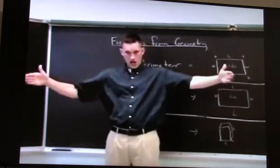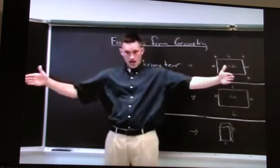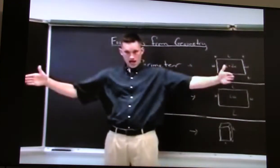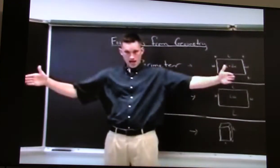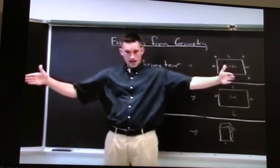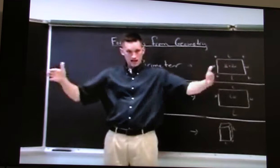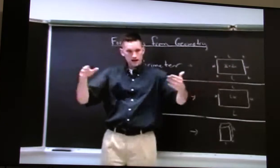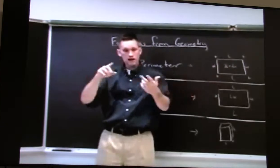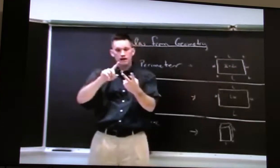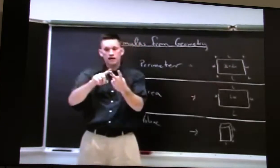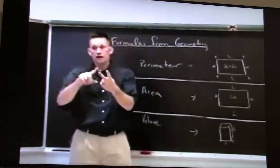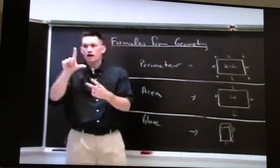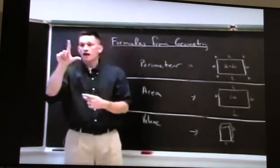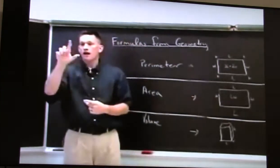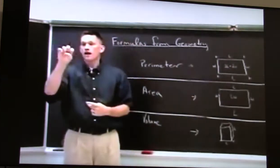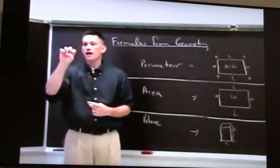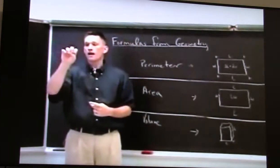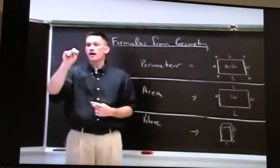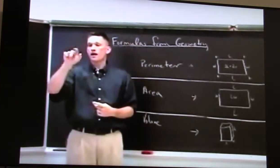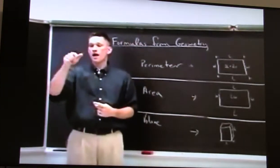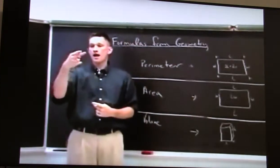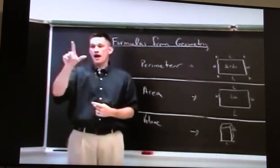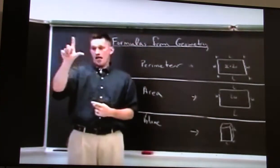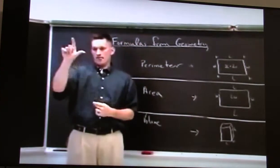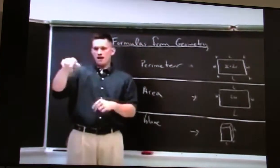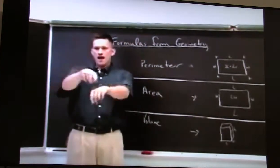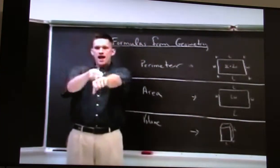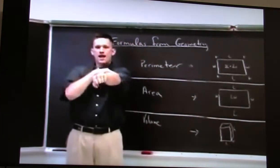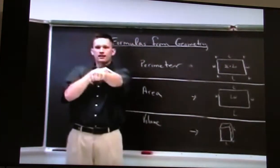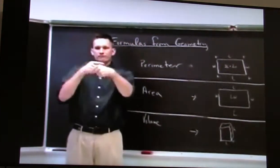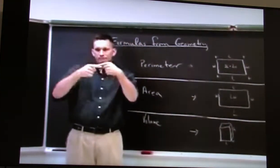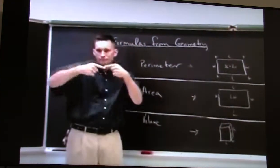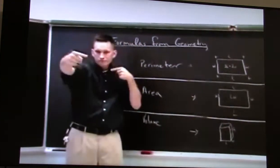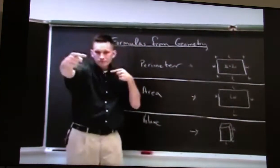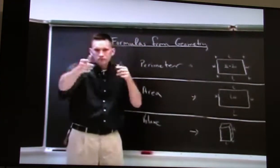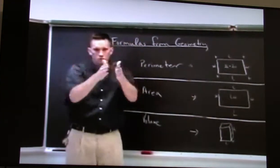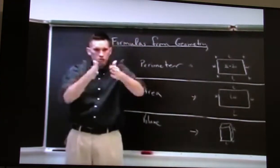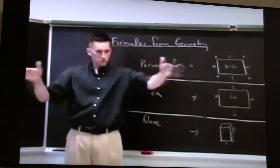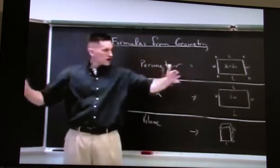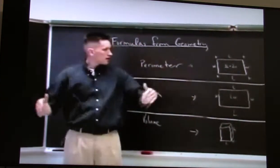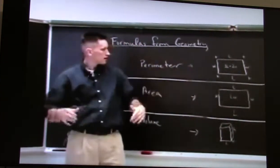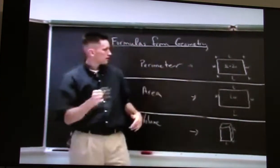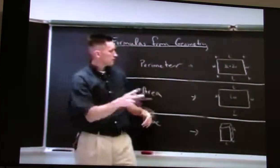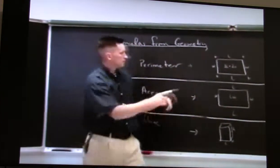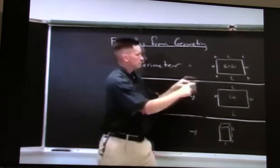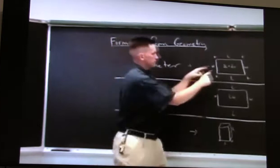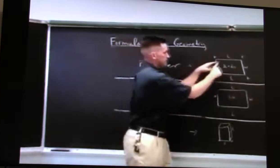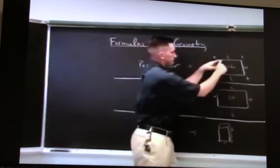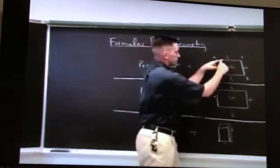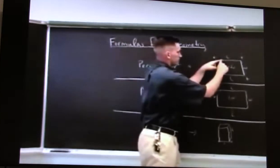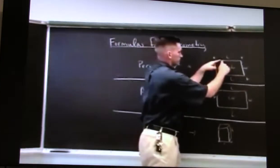to figure out how much can fit inside that three dimensional object.